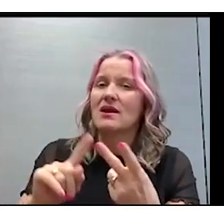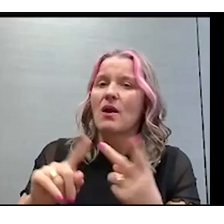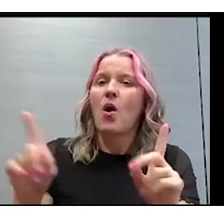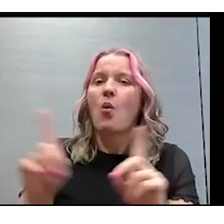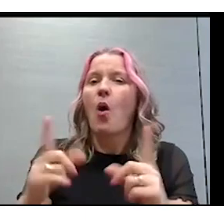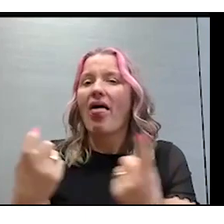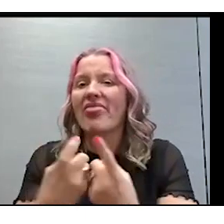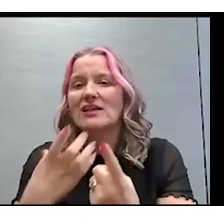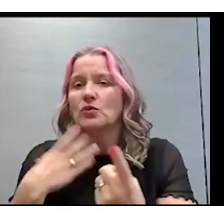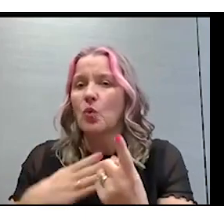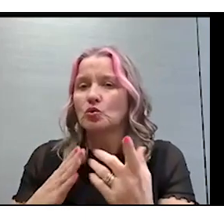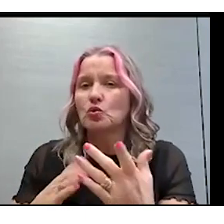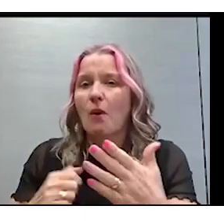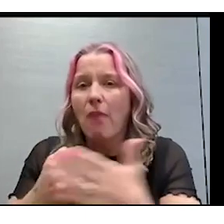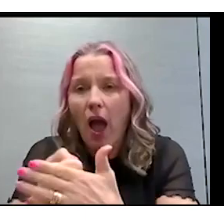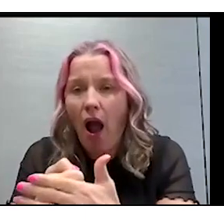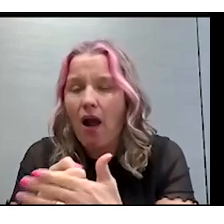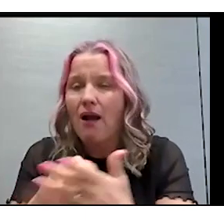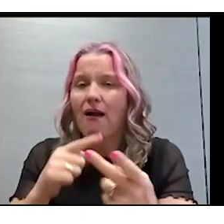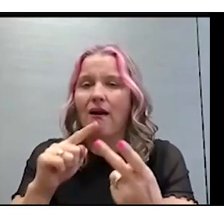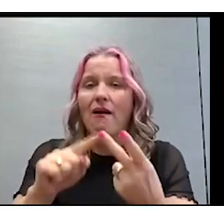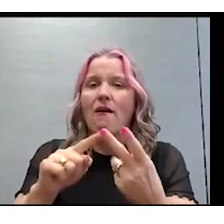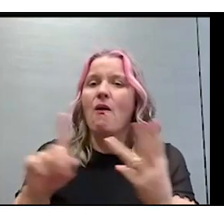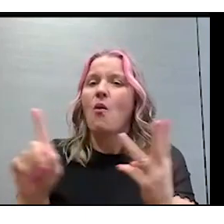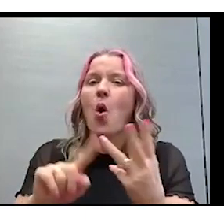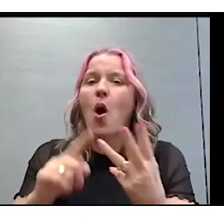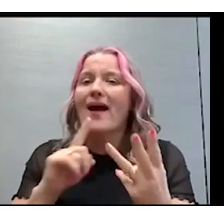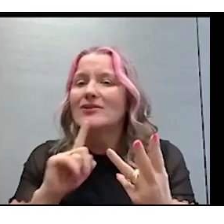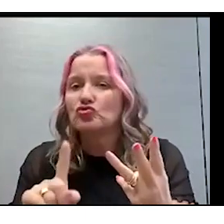You think of what your instructions are. You think of your UI and